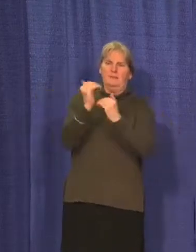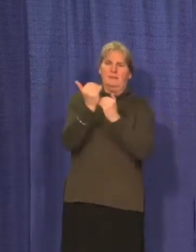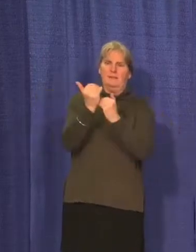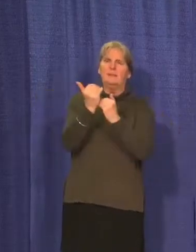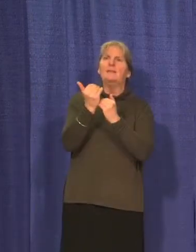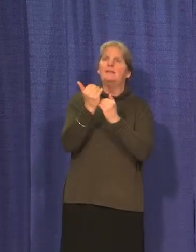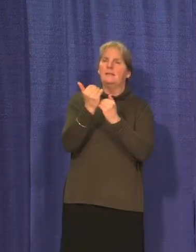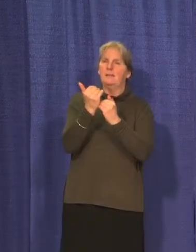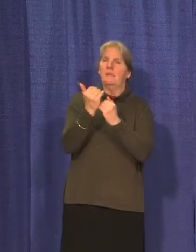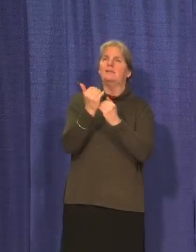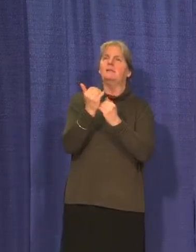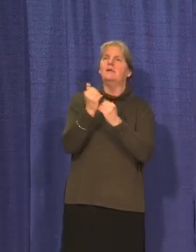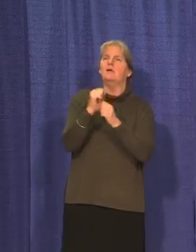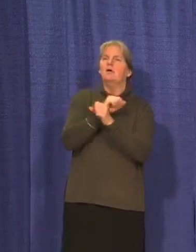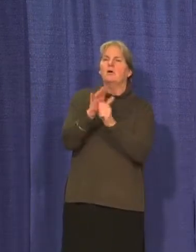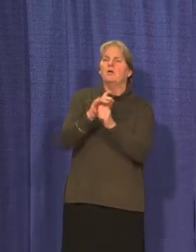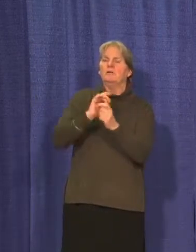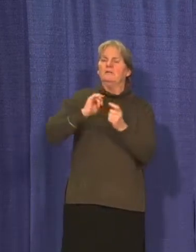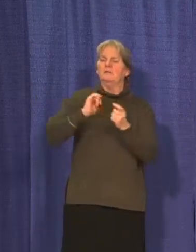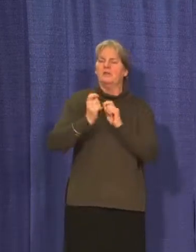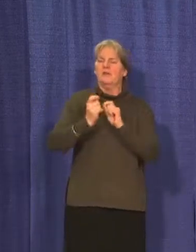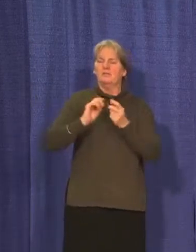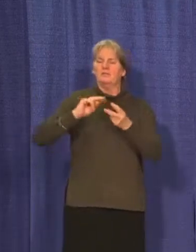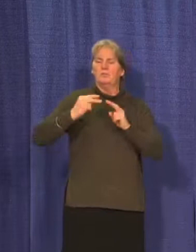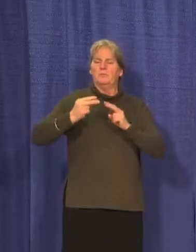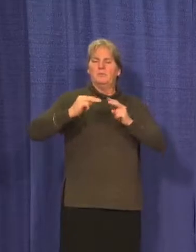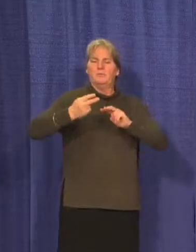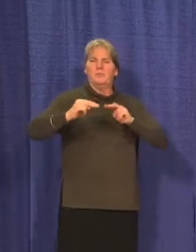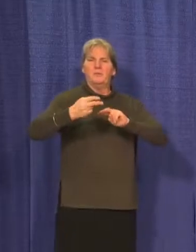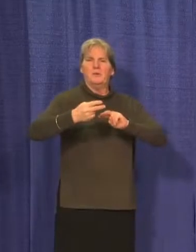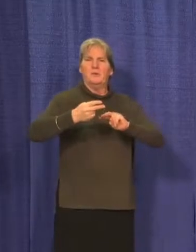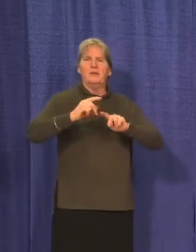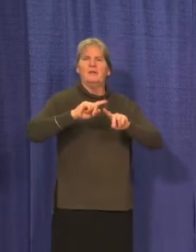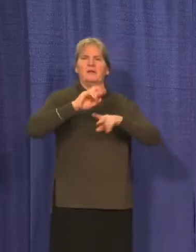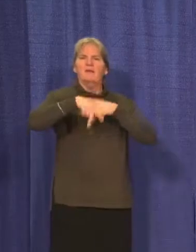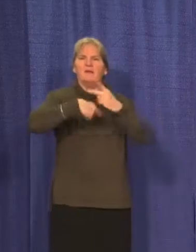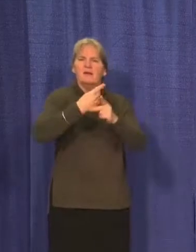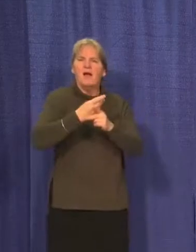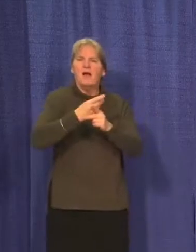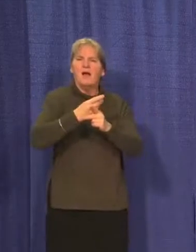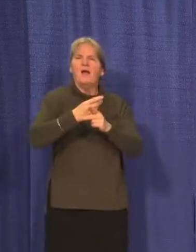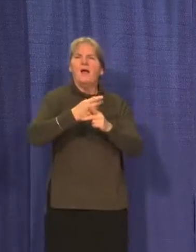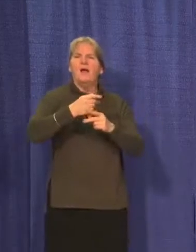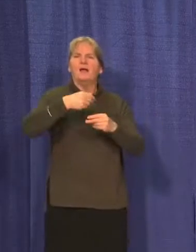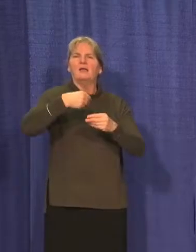the effects of new variants. Other complications with